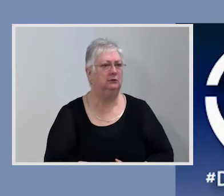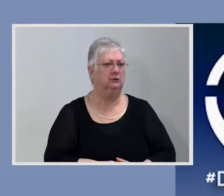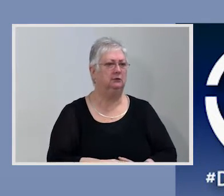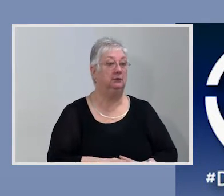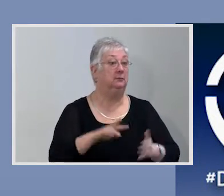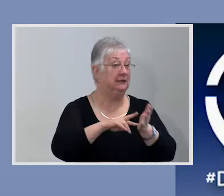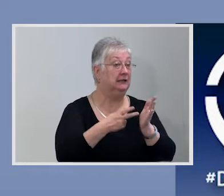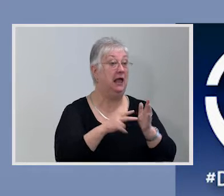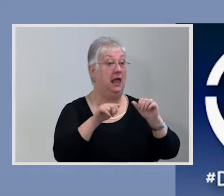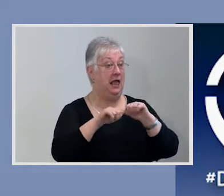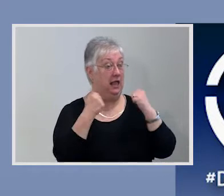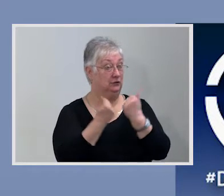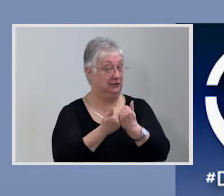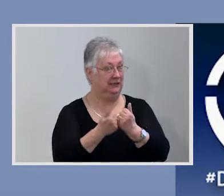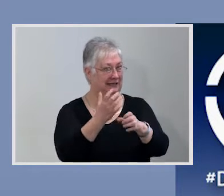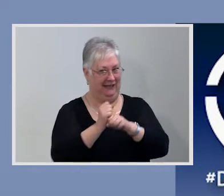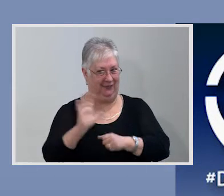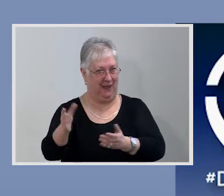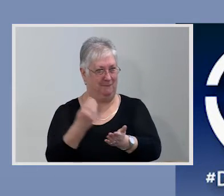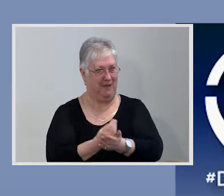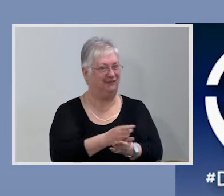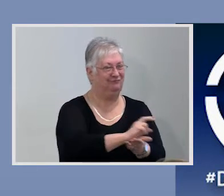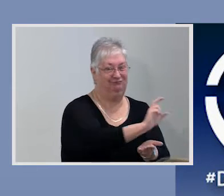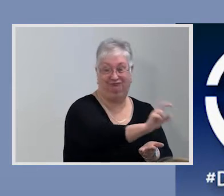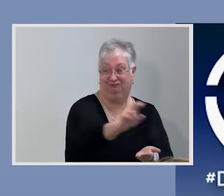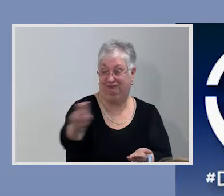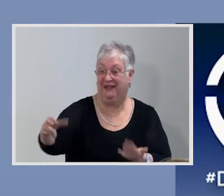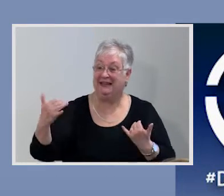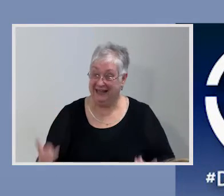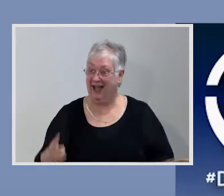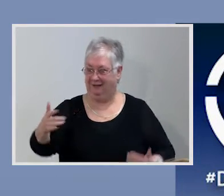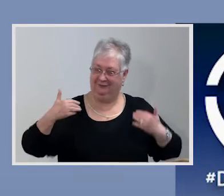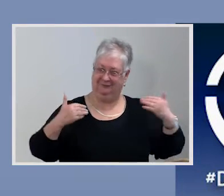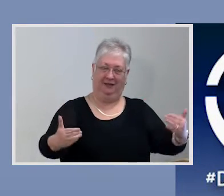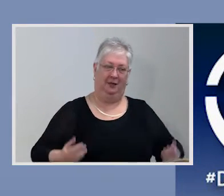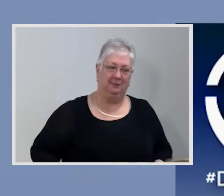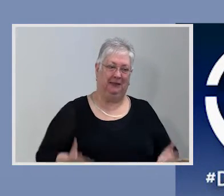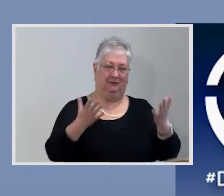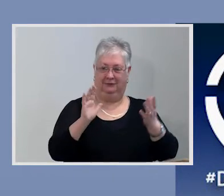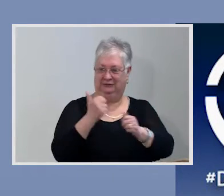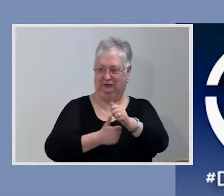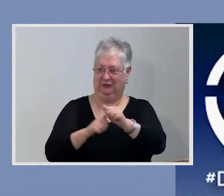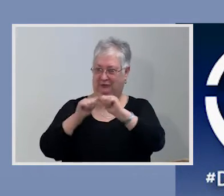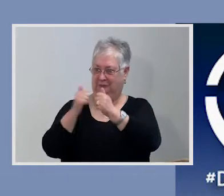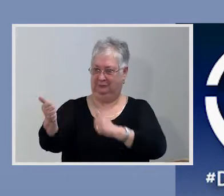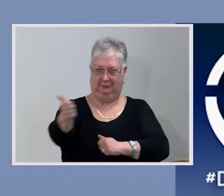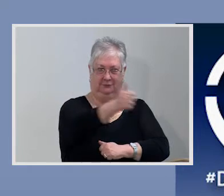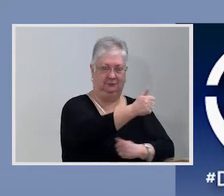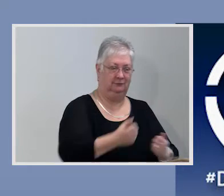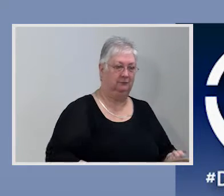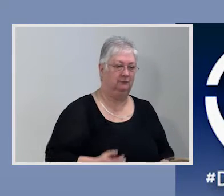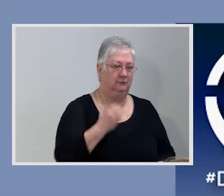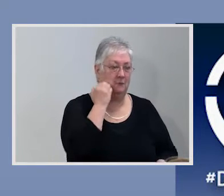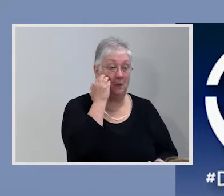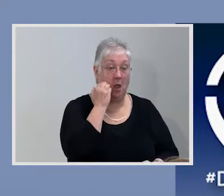OCTOBER 1 THE AGENCIES GET THAT MONEY TO SPEND. IT'S DISBURSED THROUGH PROGRAMS AND AS TRASH COLLECTION IS MADE